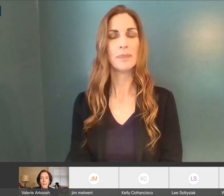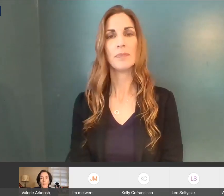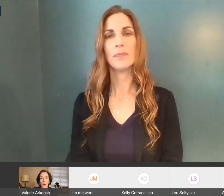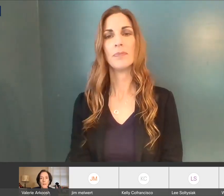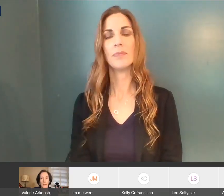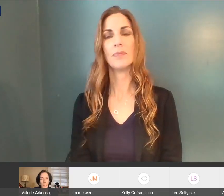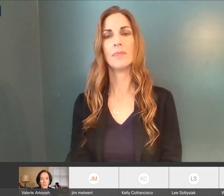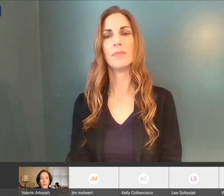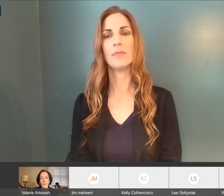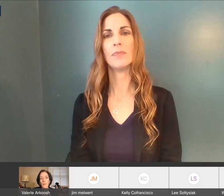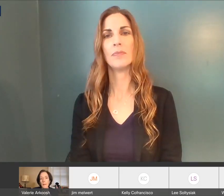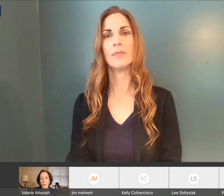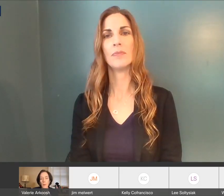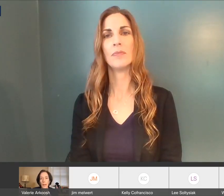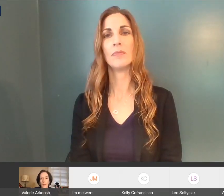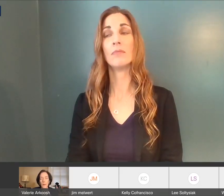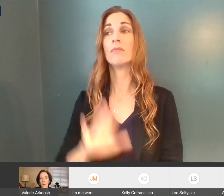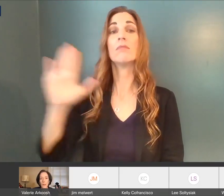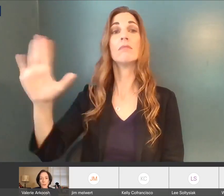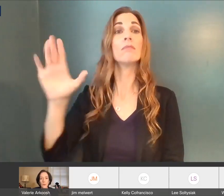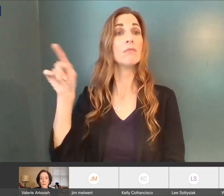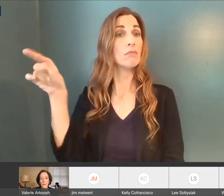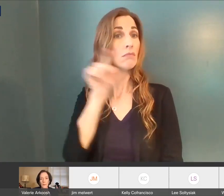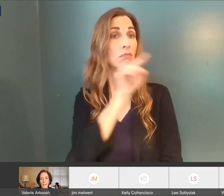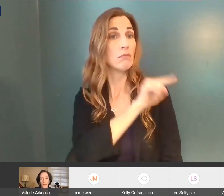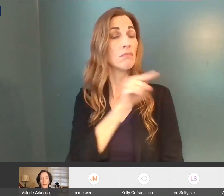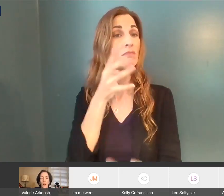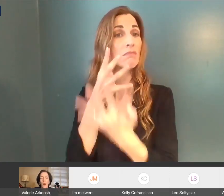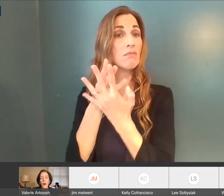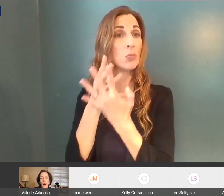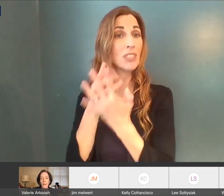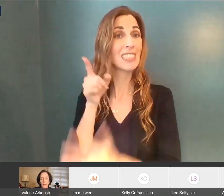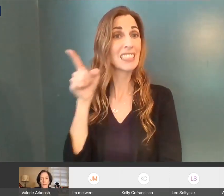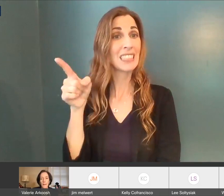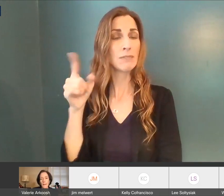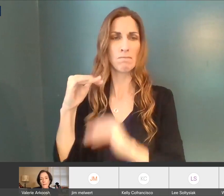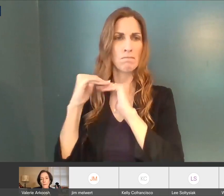Things are stable at the Montgomery County Correctional Facility. All inmates at the